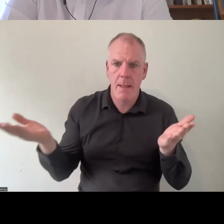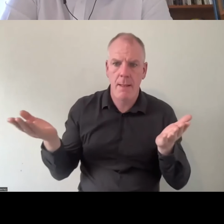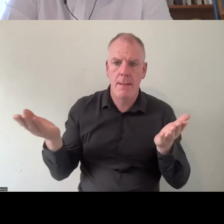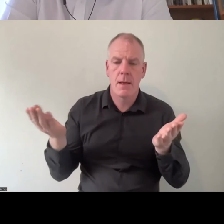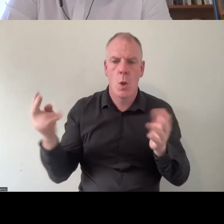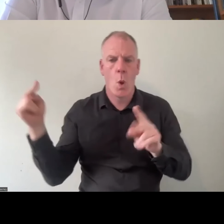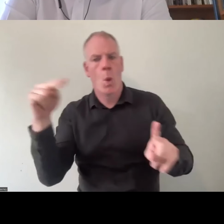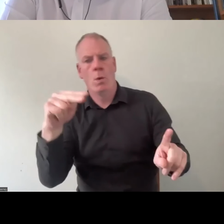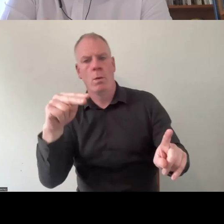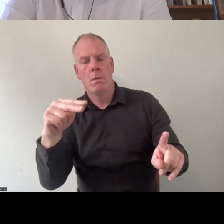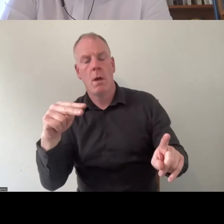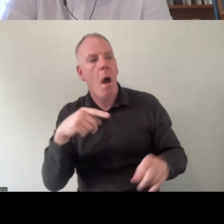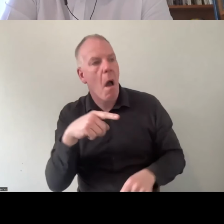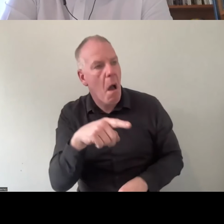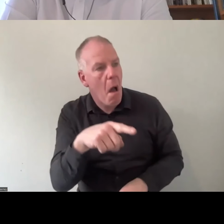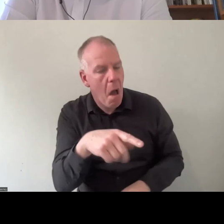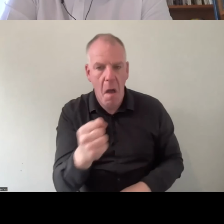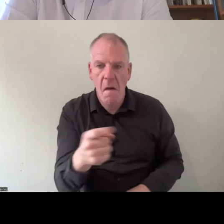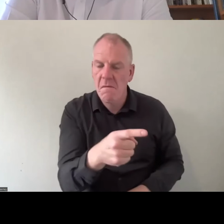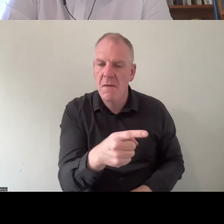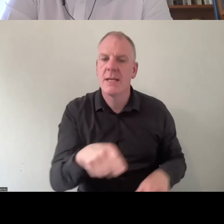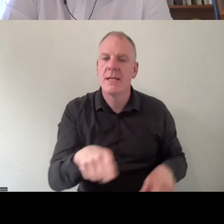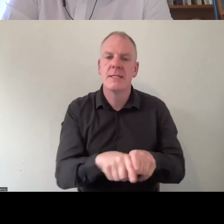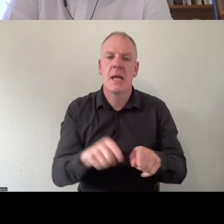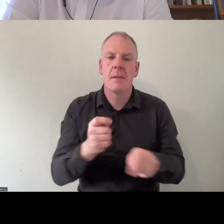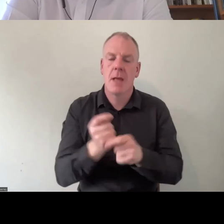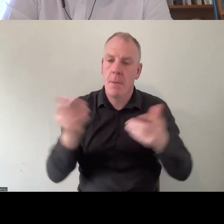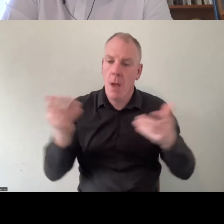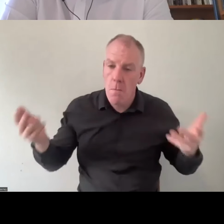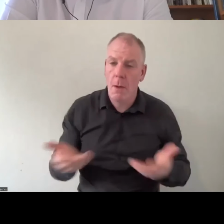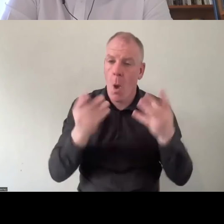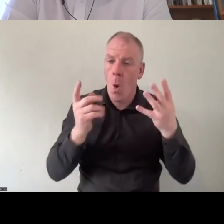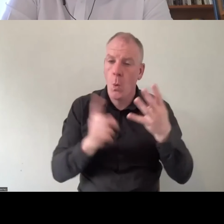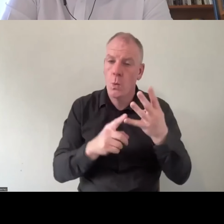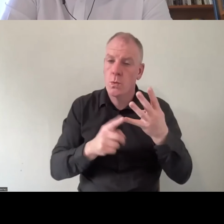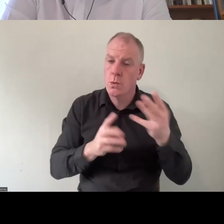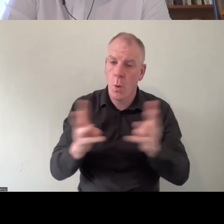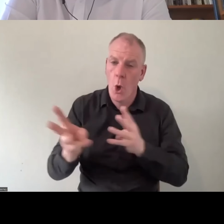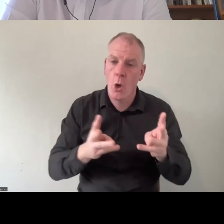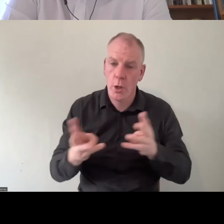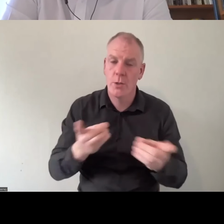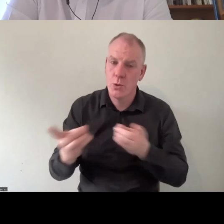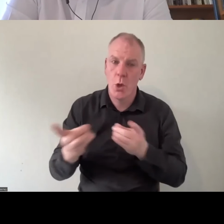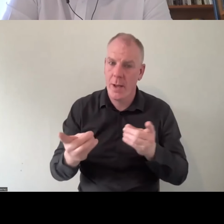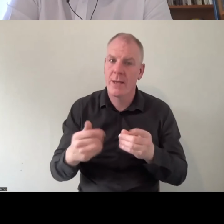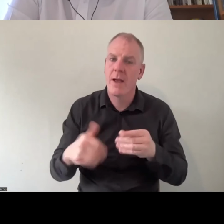so they can view them, but also promote the good work that you are doing around the area of Universal Design.